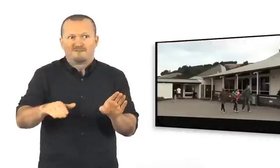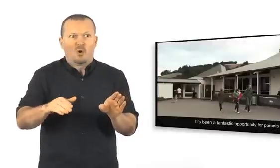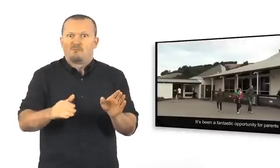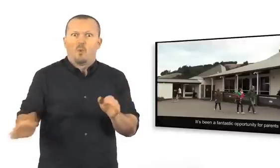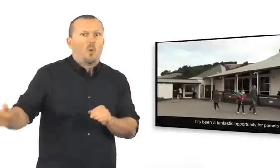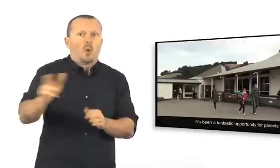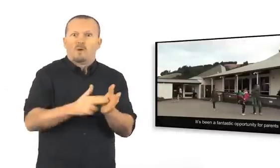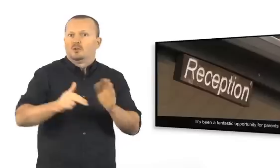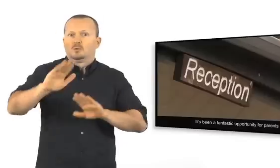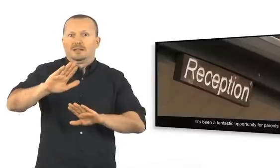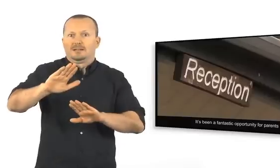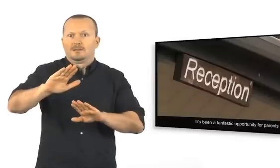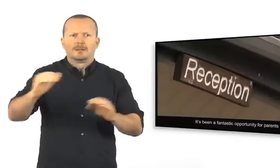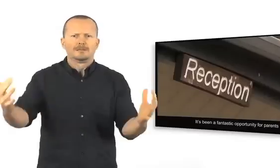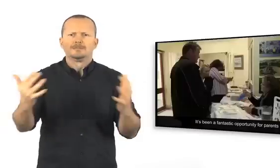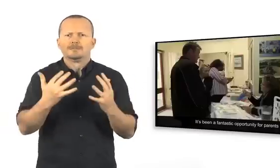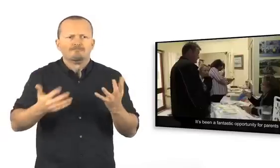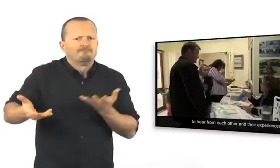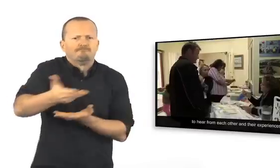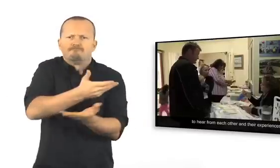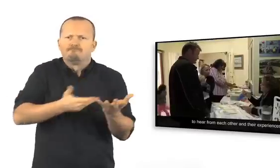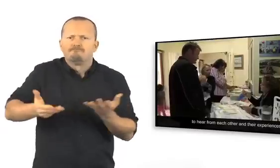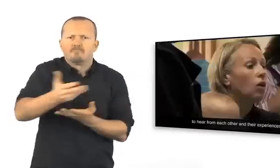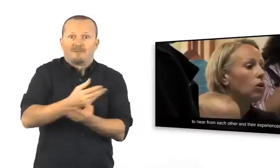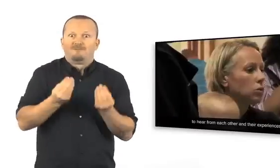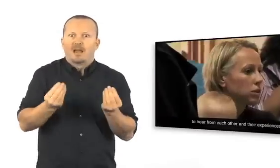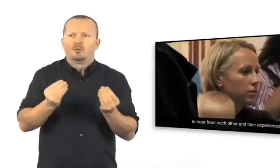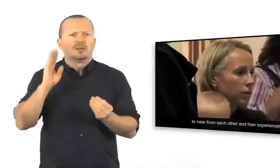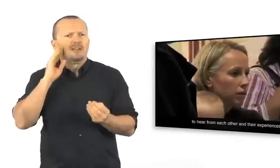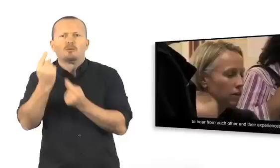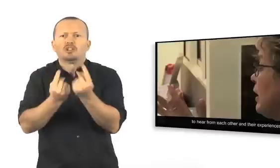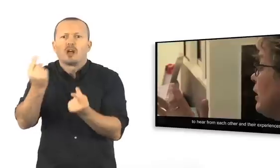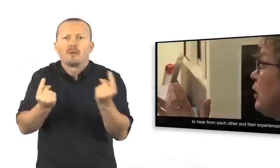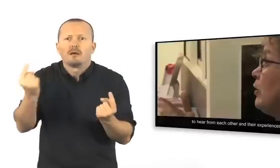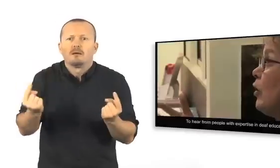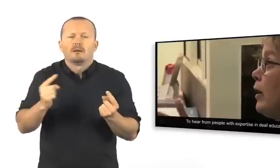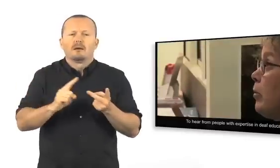It’s been a fantastic opportunity for parents to hear from each other and their experiences.